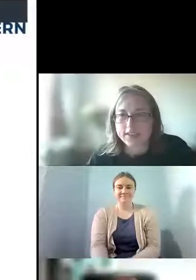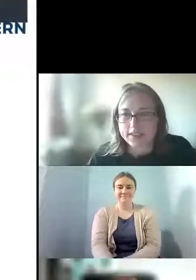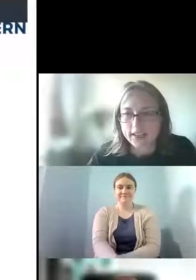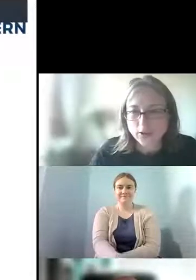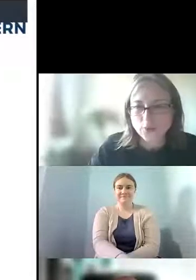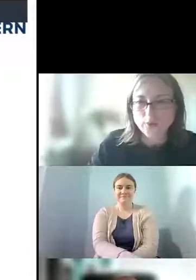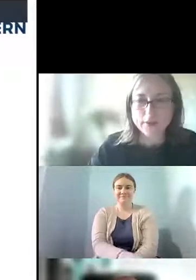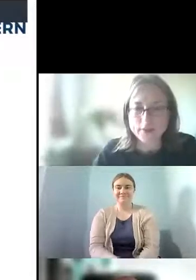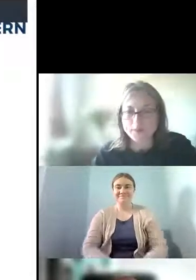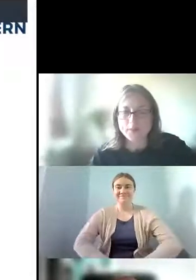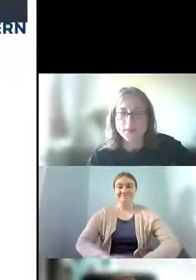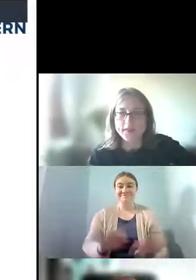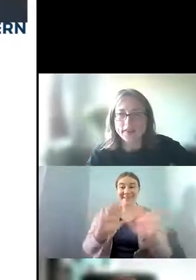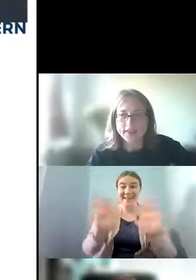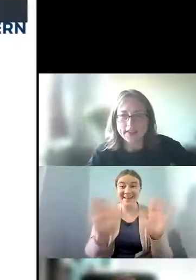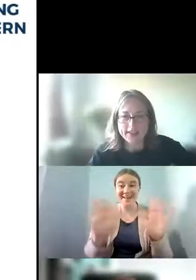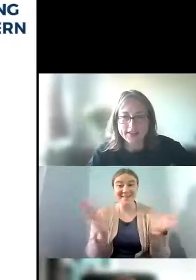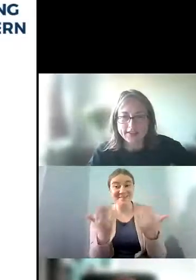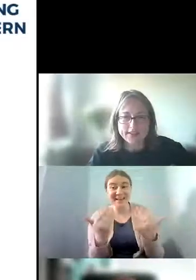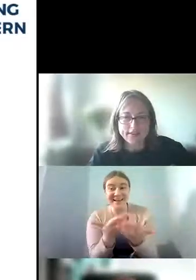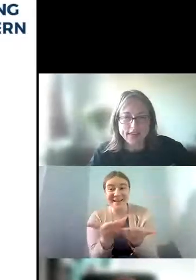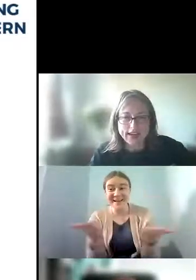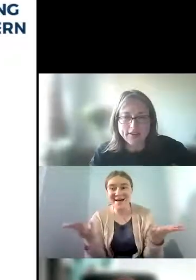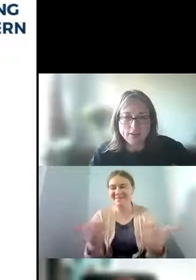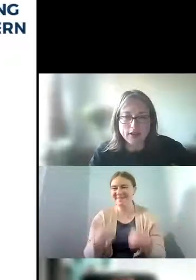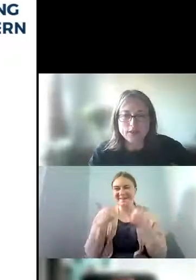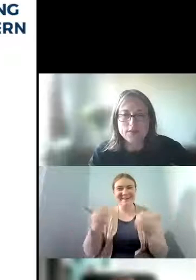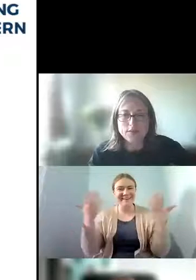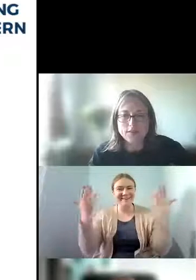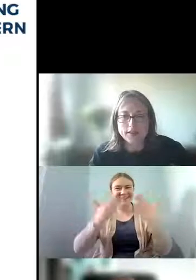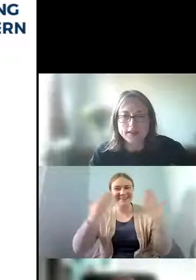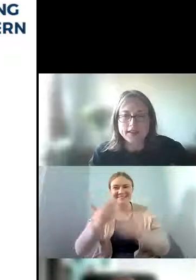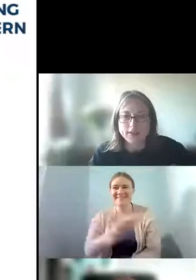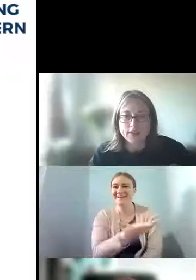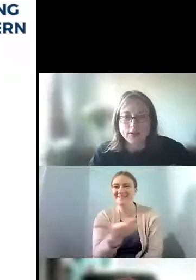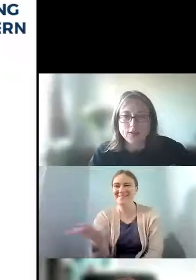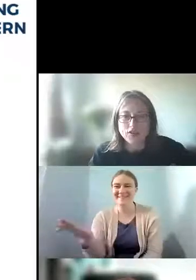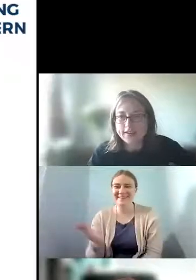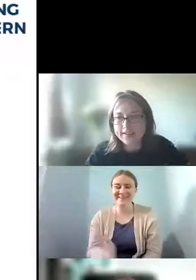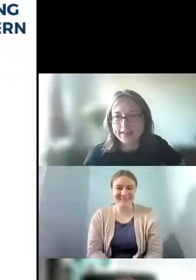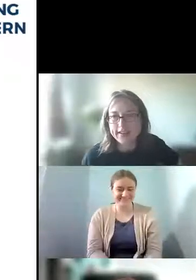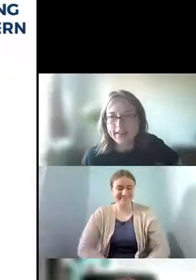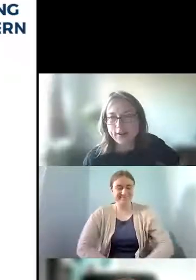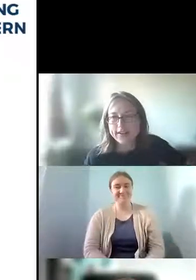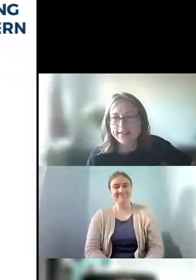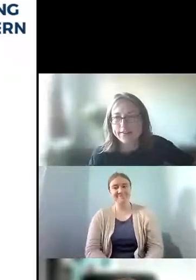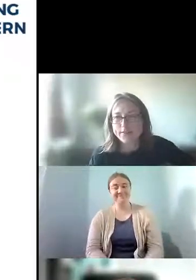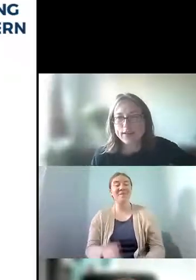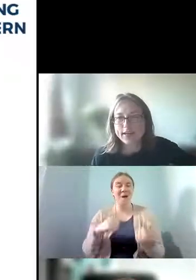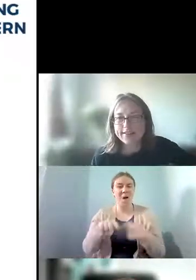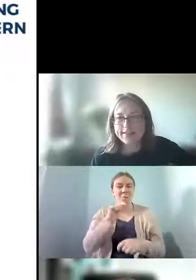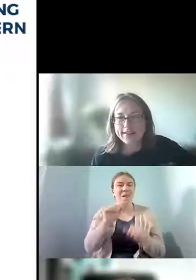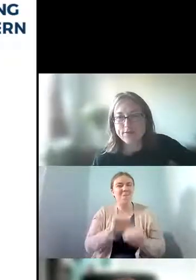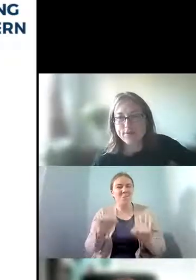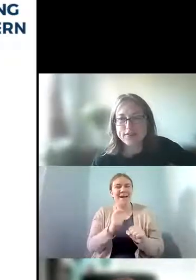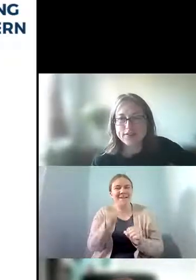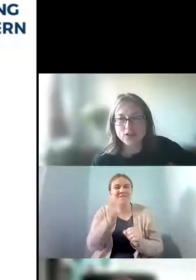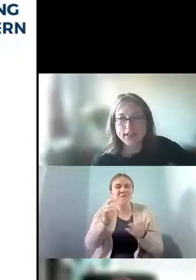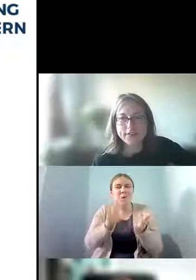hello welcome good evening everyone we'll just uh wait a few minutes as everyone's joining on